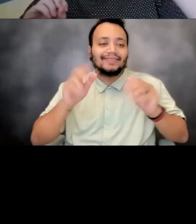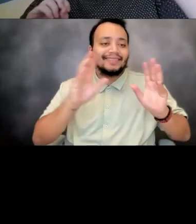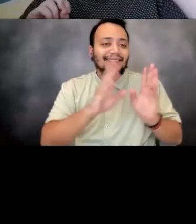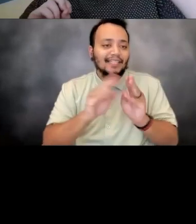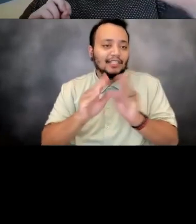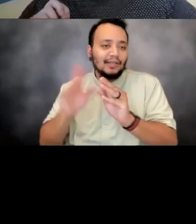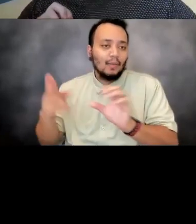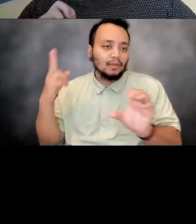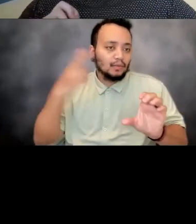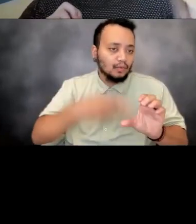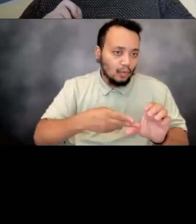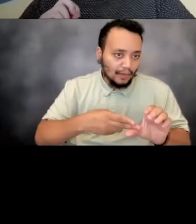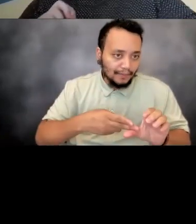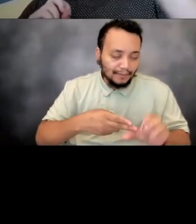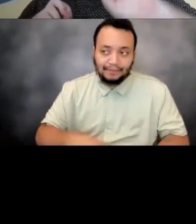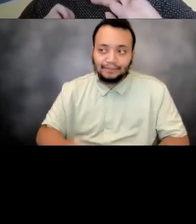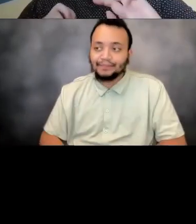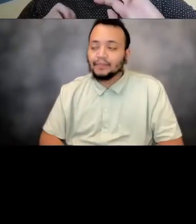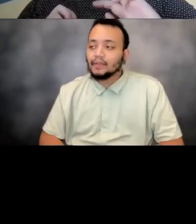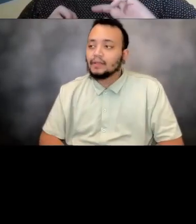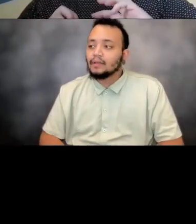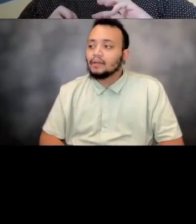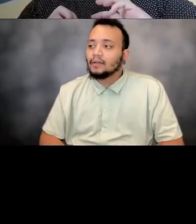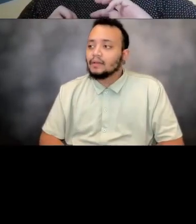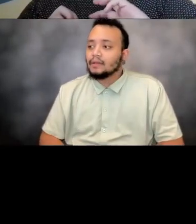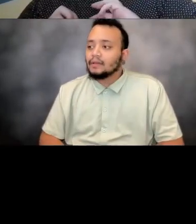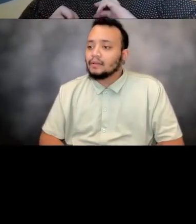arrows go down. Like, we would look at the SurveyMonkey